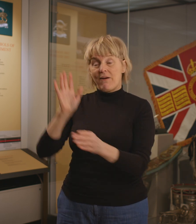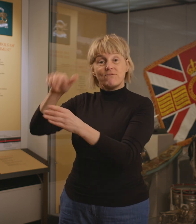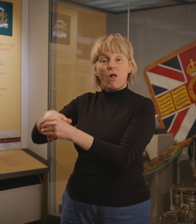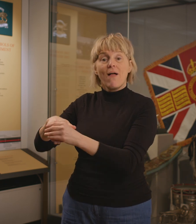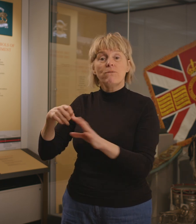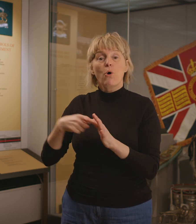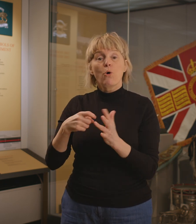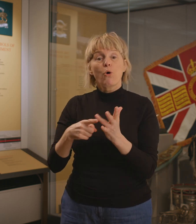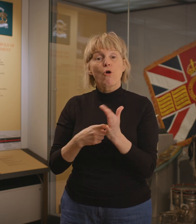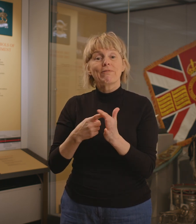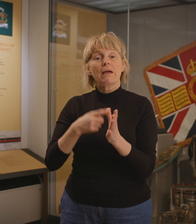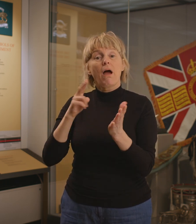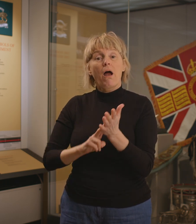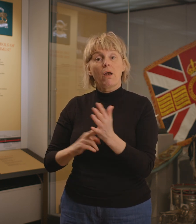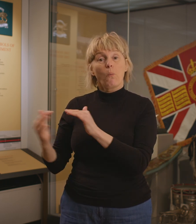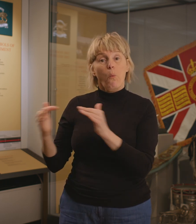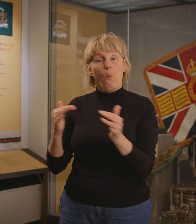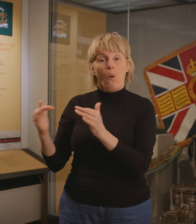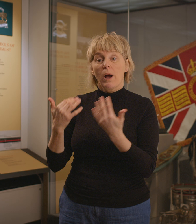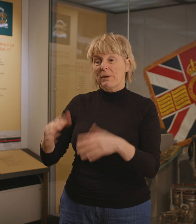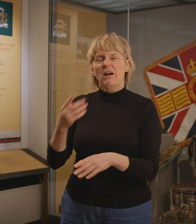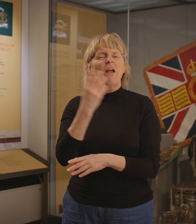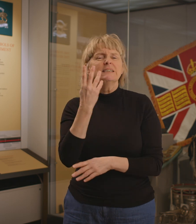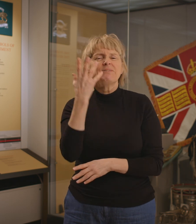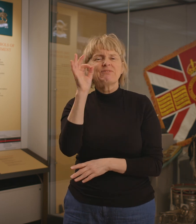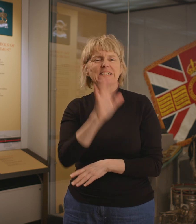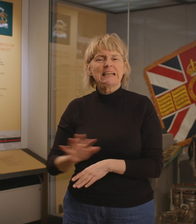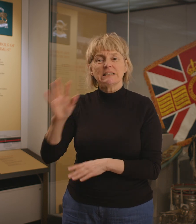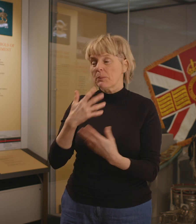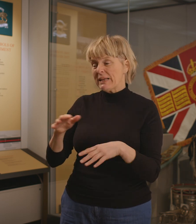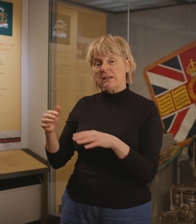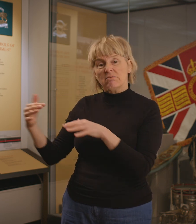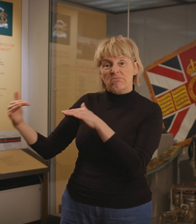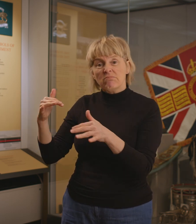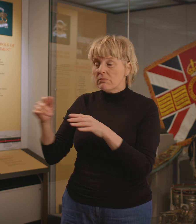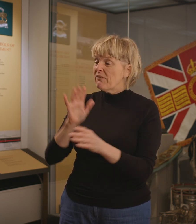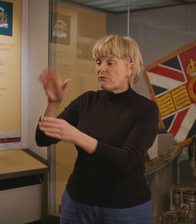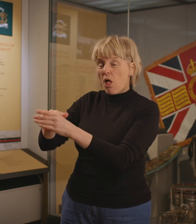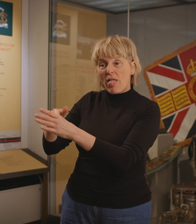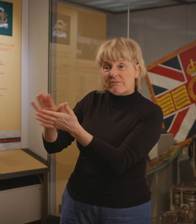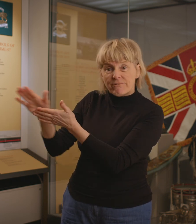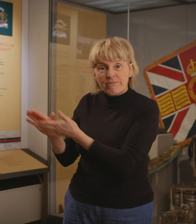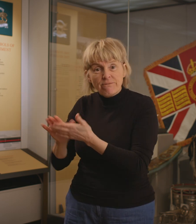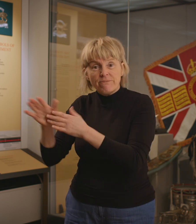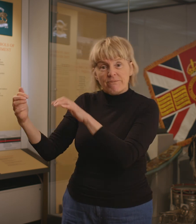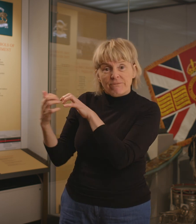After Indian independence, The Regiment were involved in the Korean War in the 1950's.